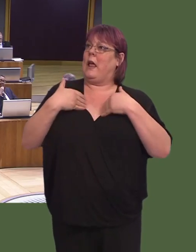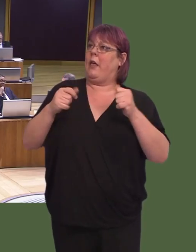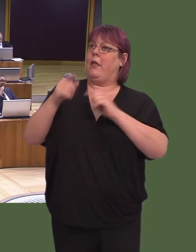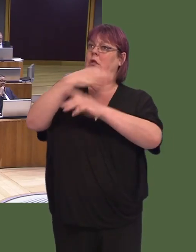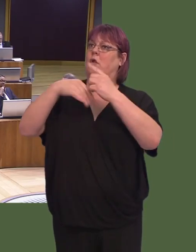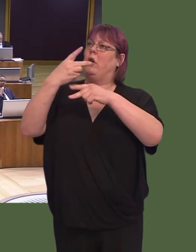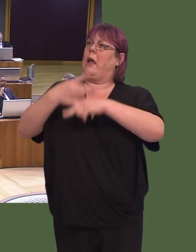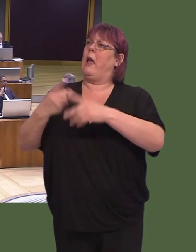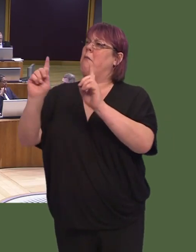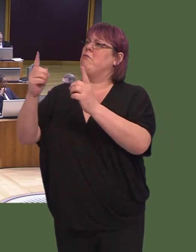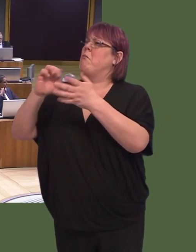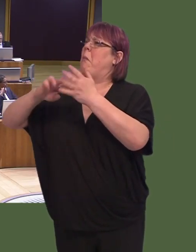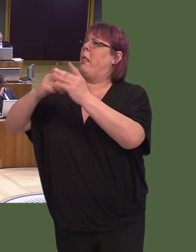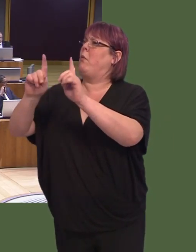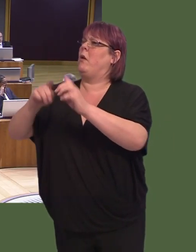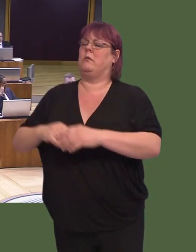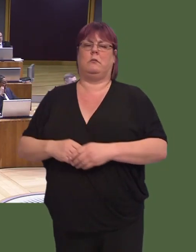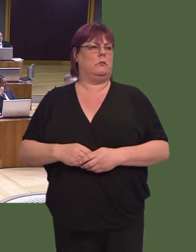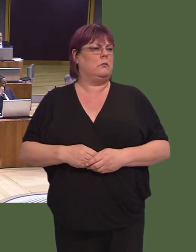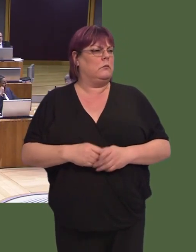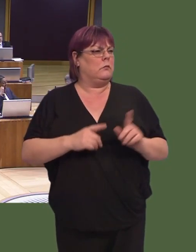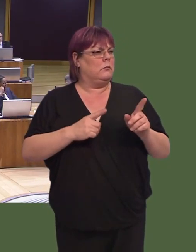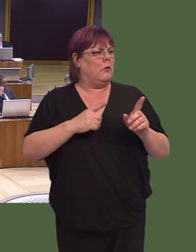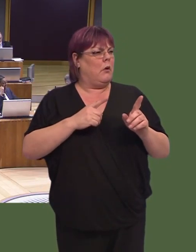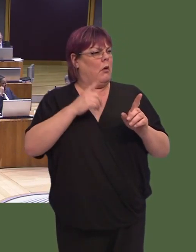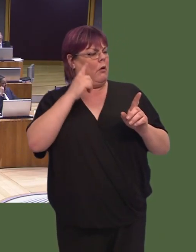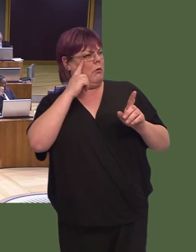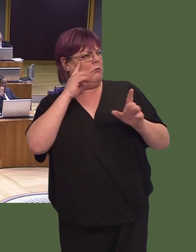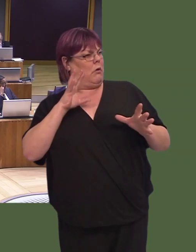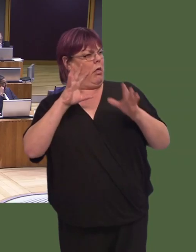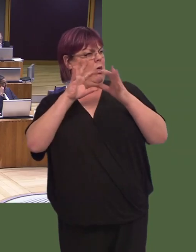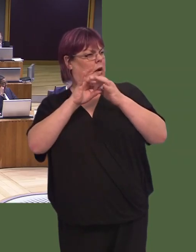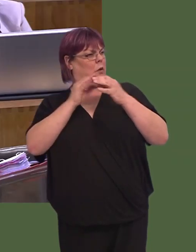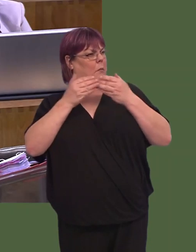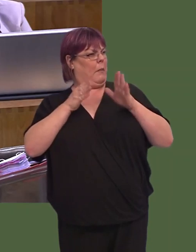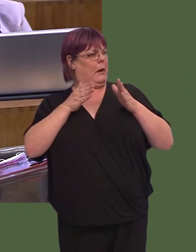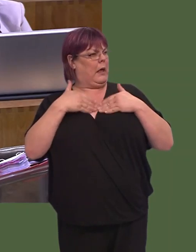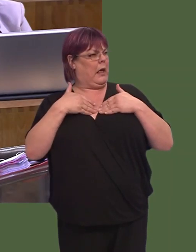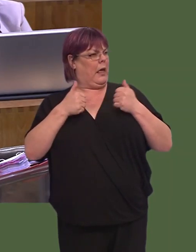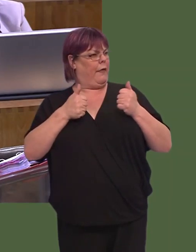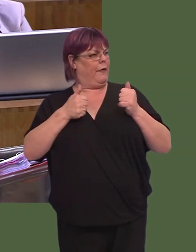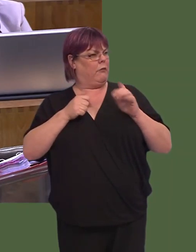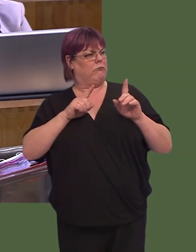Julie James AM: I think that's really quite a stretch in terms of public health.